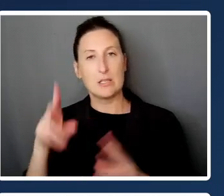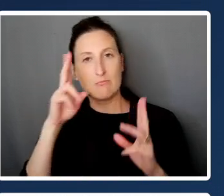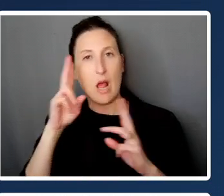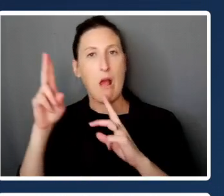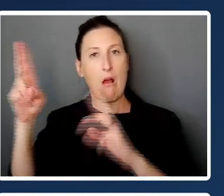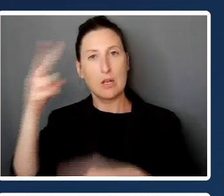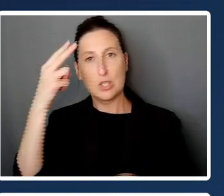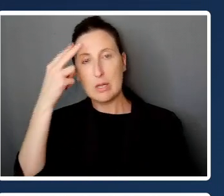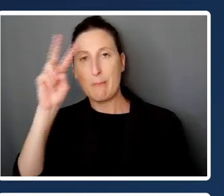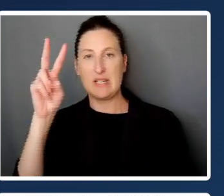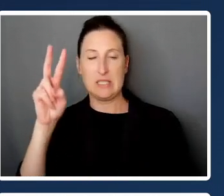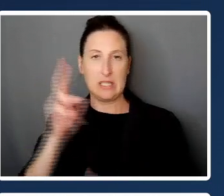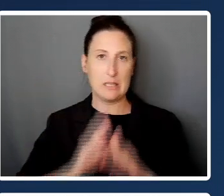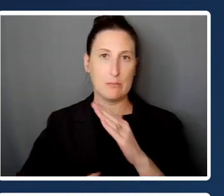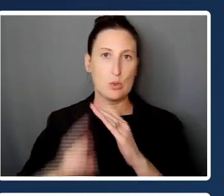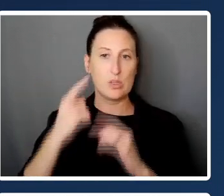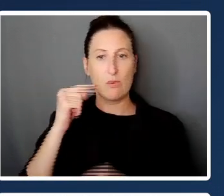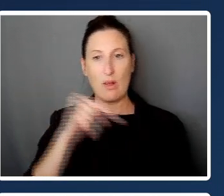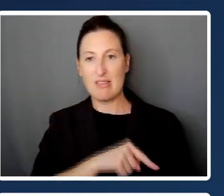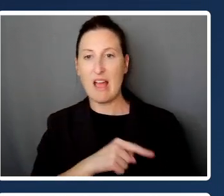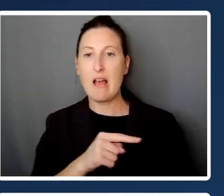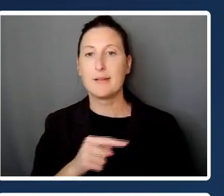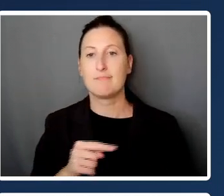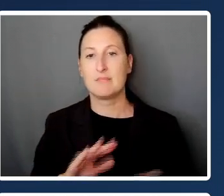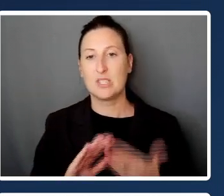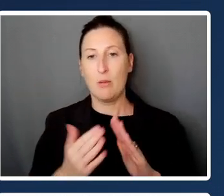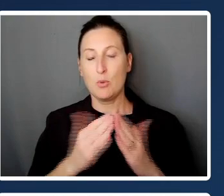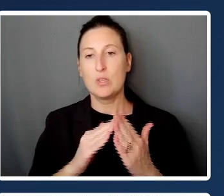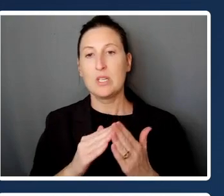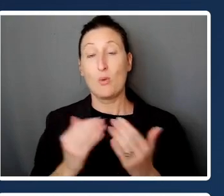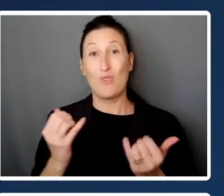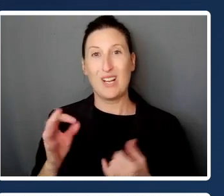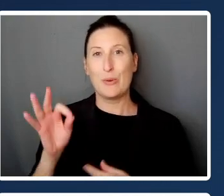right now. And many of the parents have, you know, helped with the harvest. So,